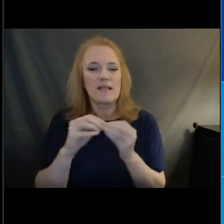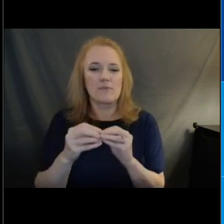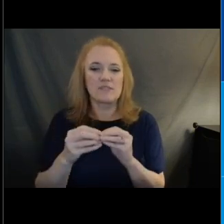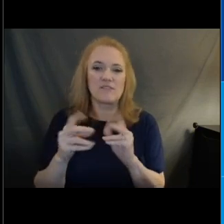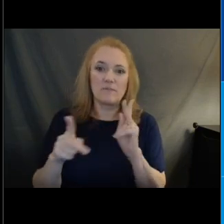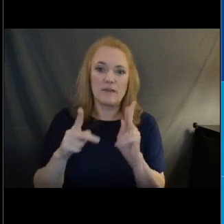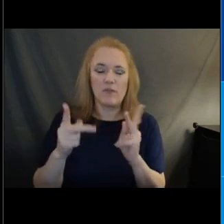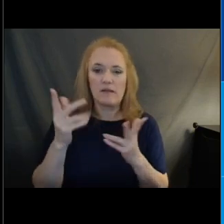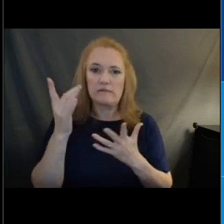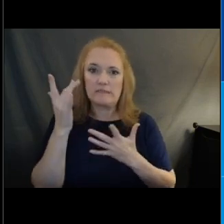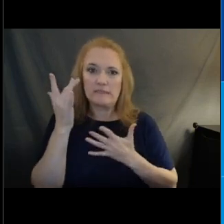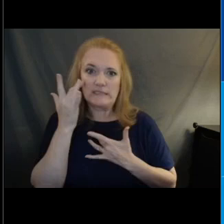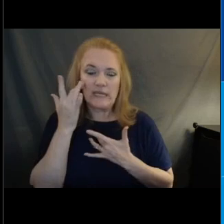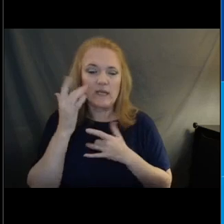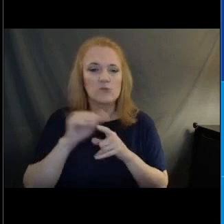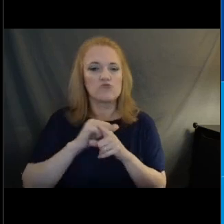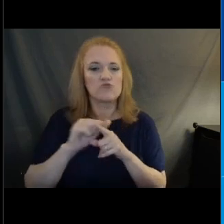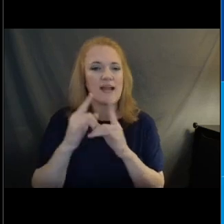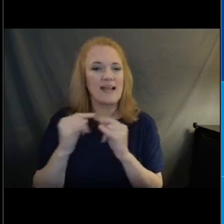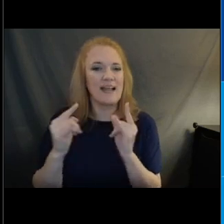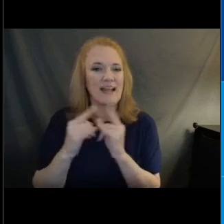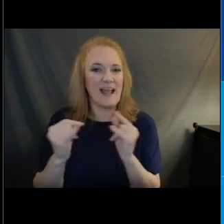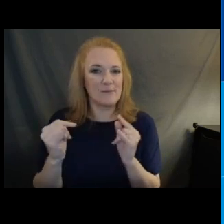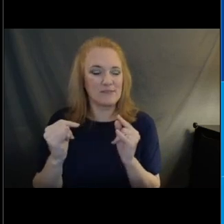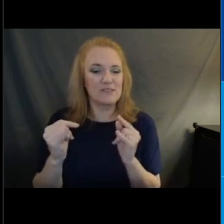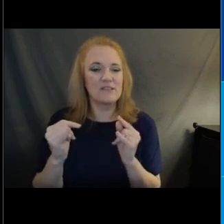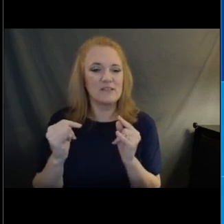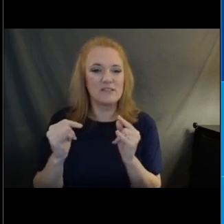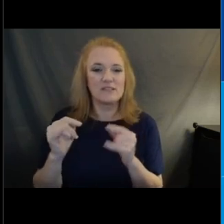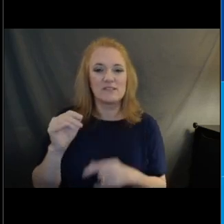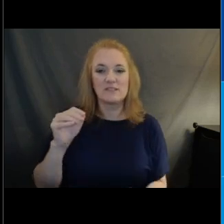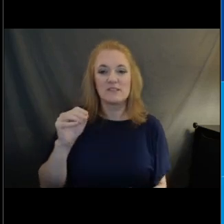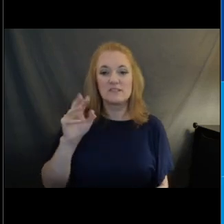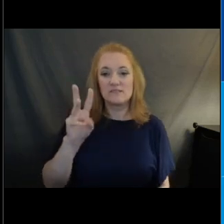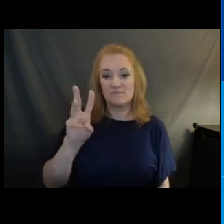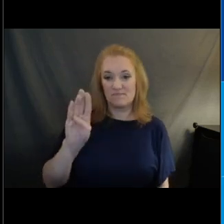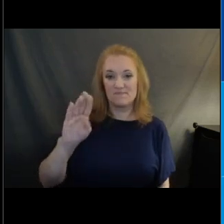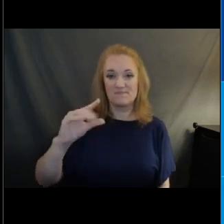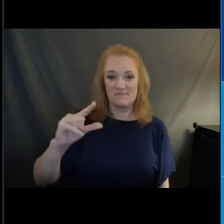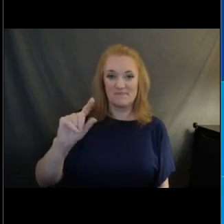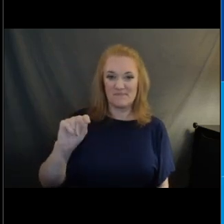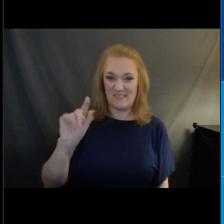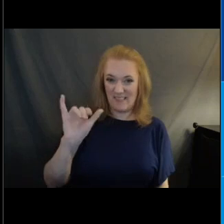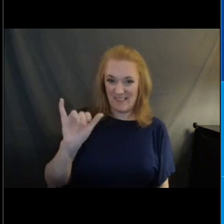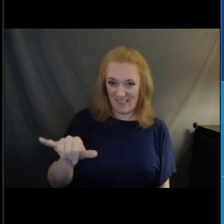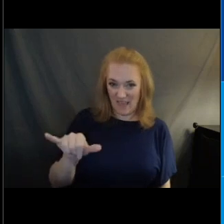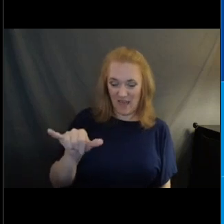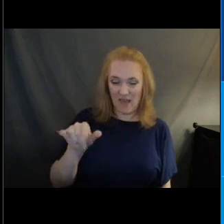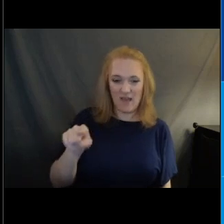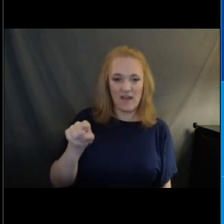in their training camps. The Wet Bulb Globe Temperature, or WBGT, measures